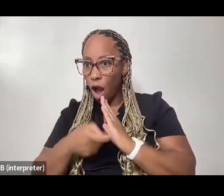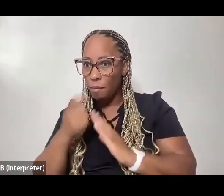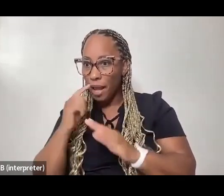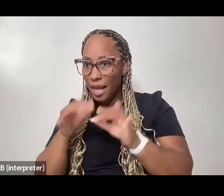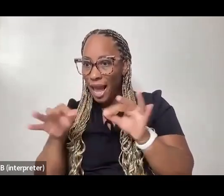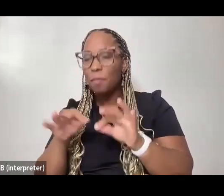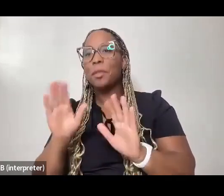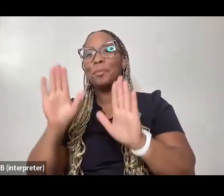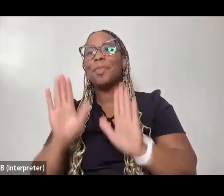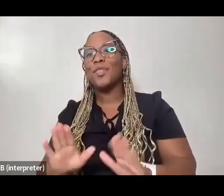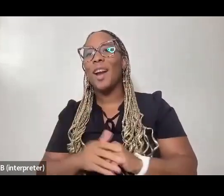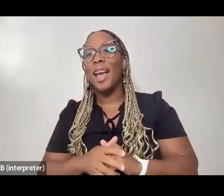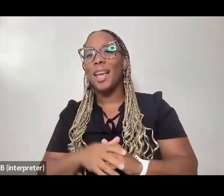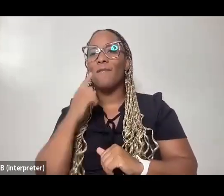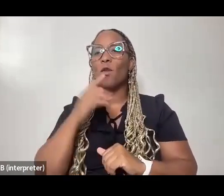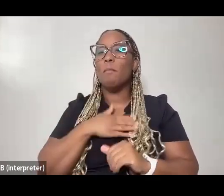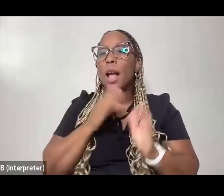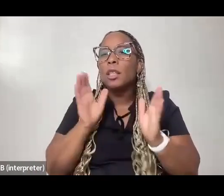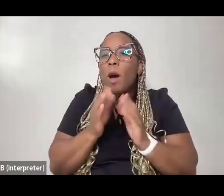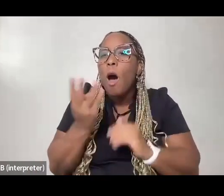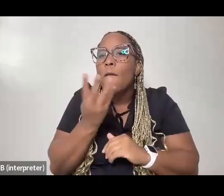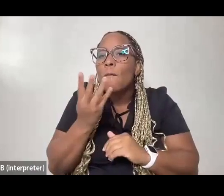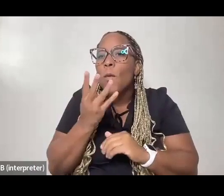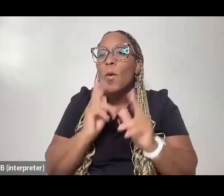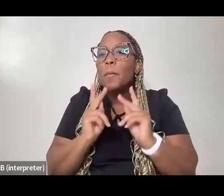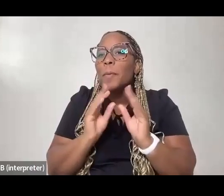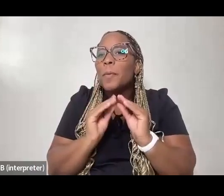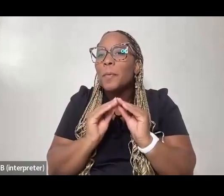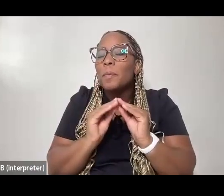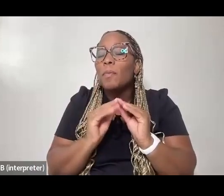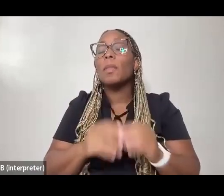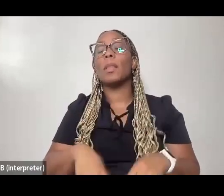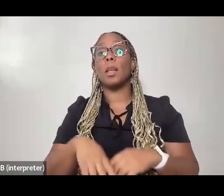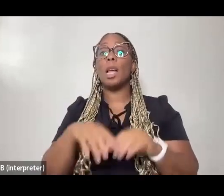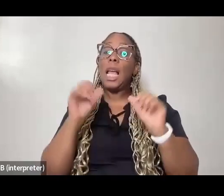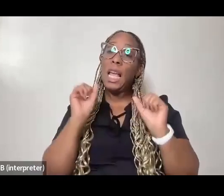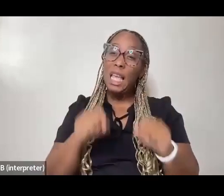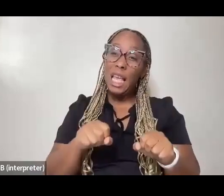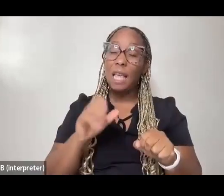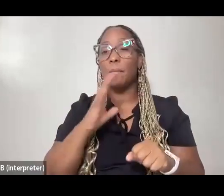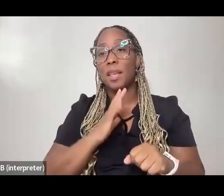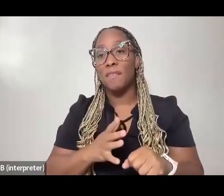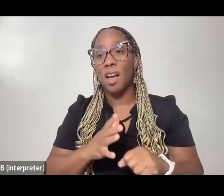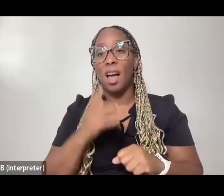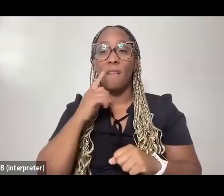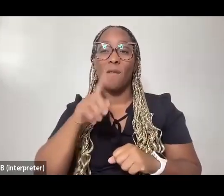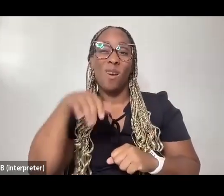Which is great just for my small four person team. It could be fined for, you know, for other groups.